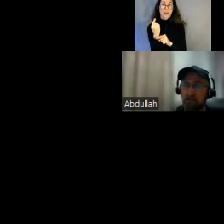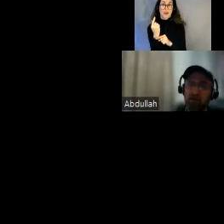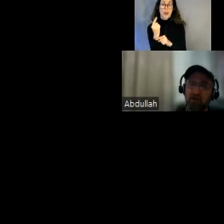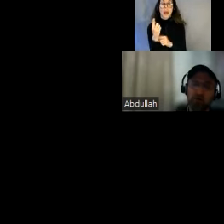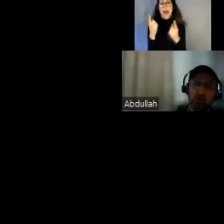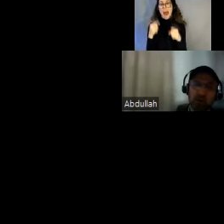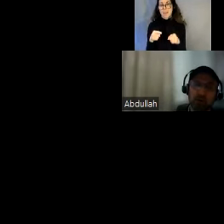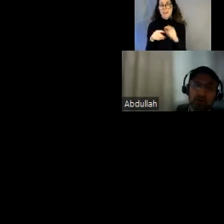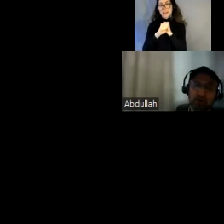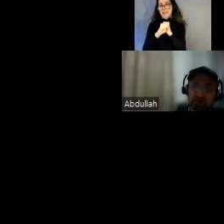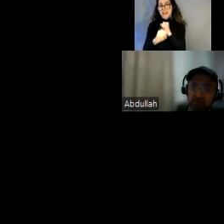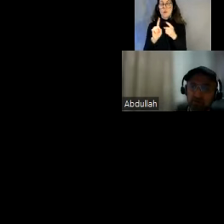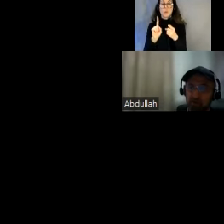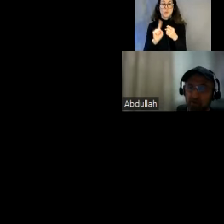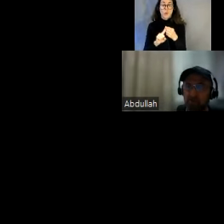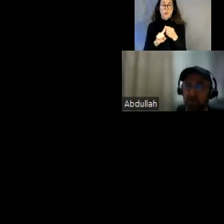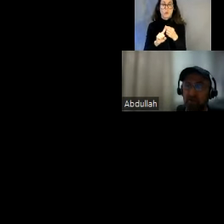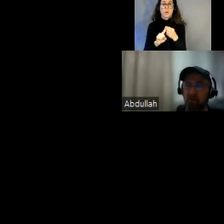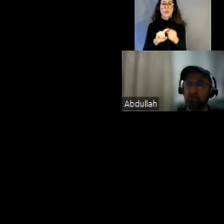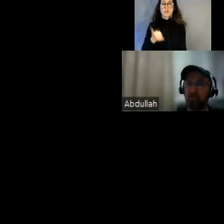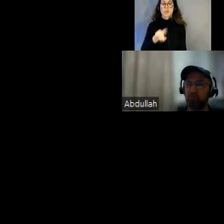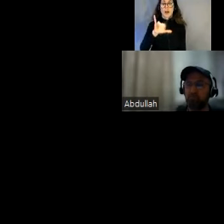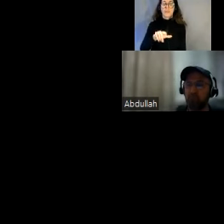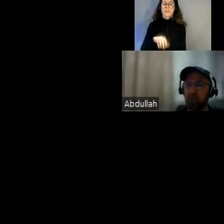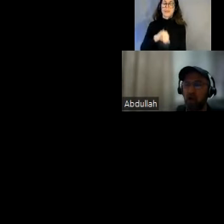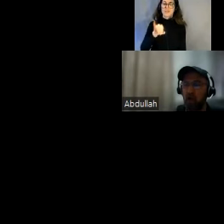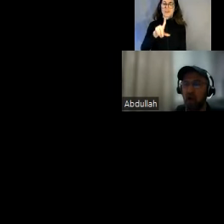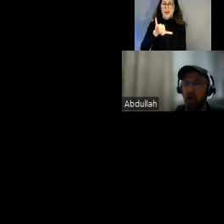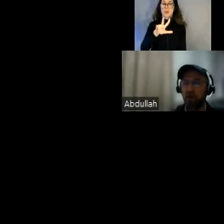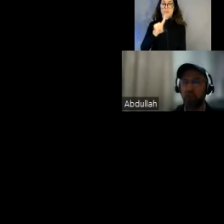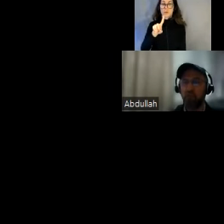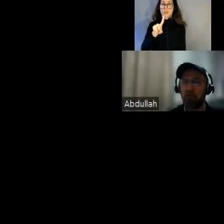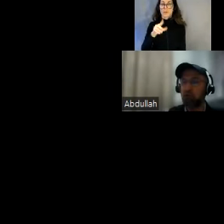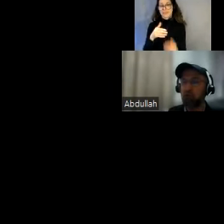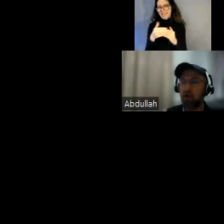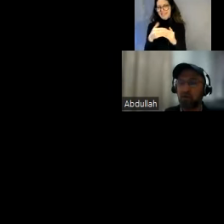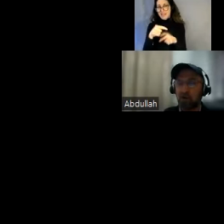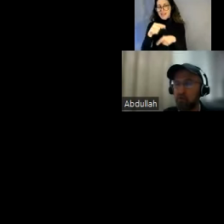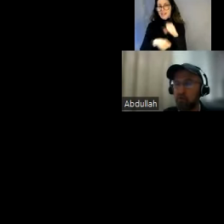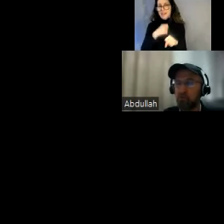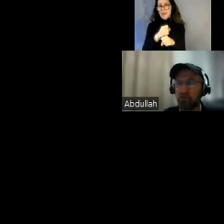days. And that program was supposed to end in December of